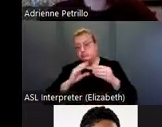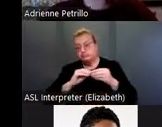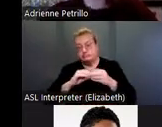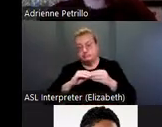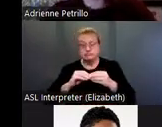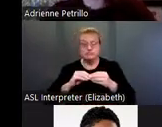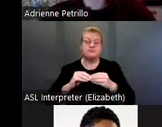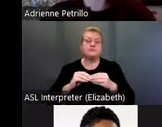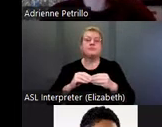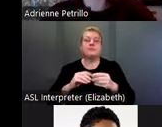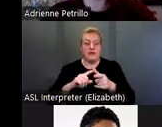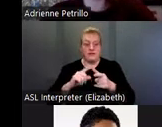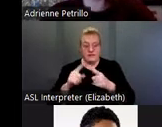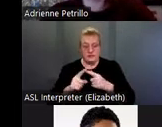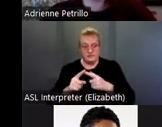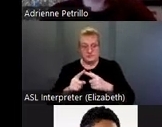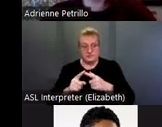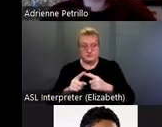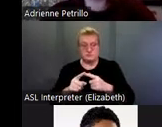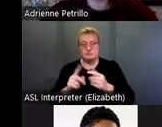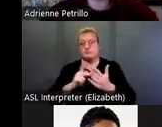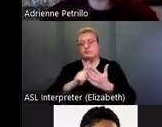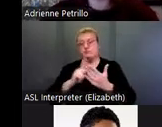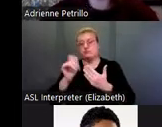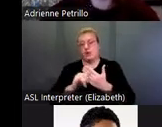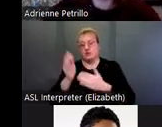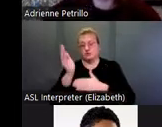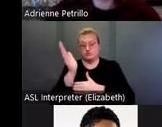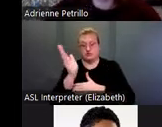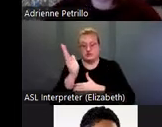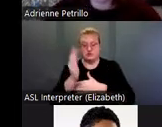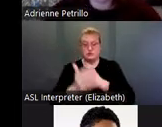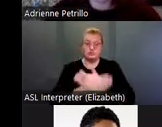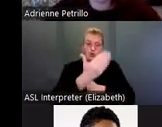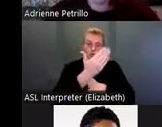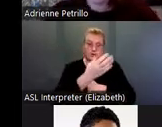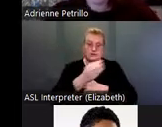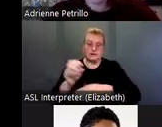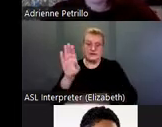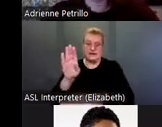we will have project presentations both in the morning and the afternoon,